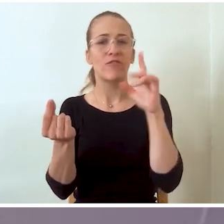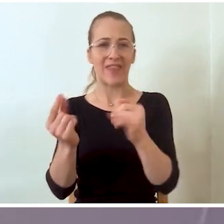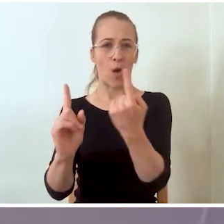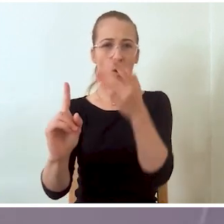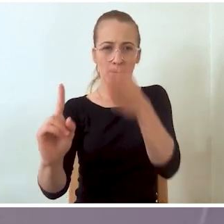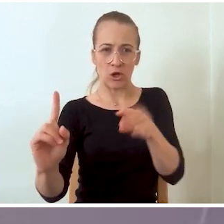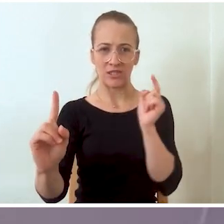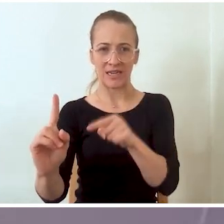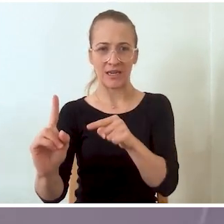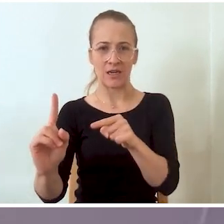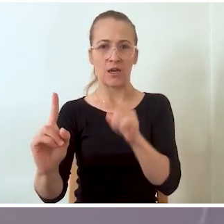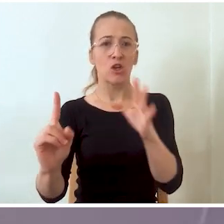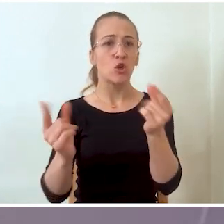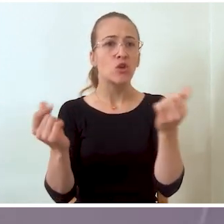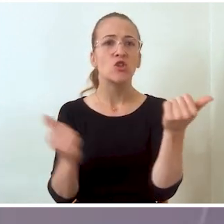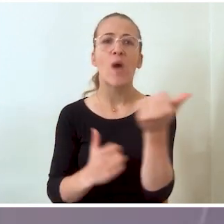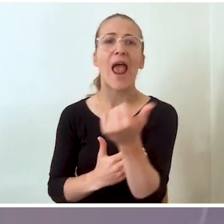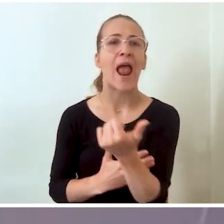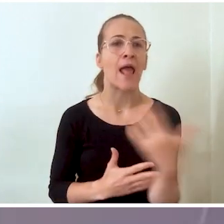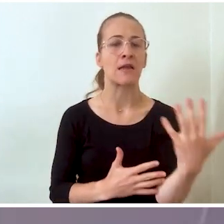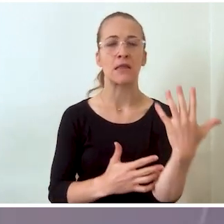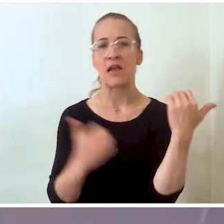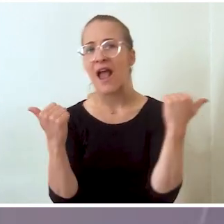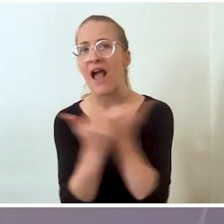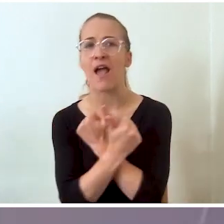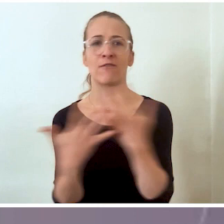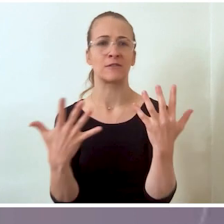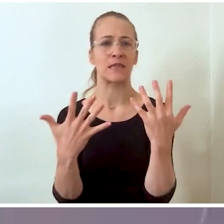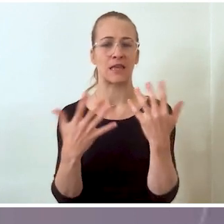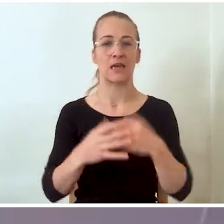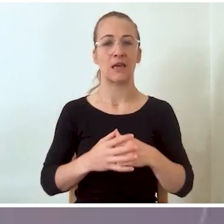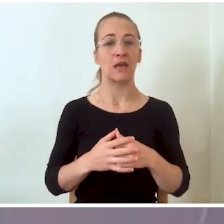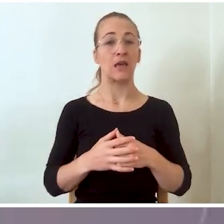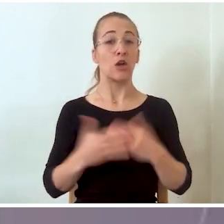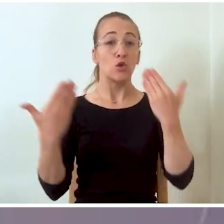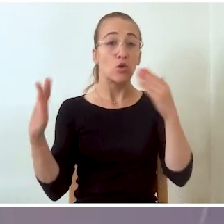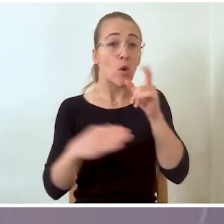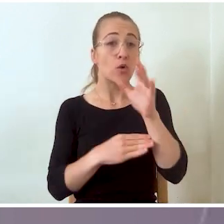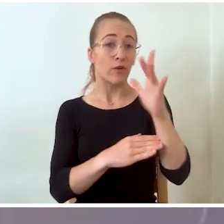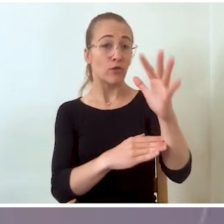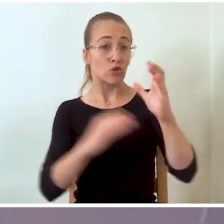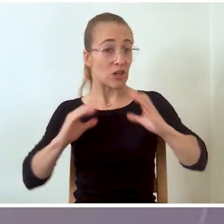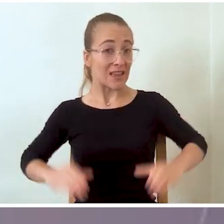You would do anything for that one person. And so since you don't know who your future clients are gonna be, you should be doing that anyway, right?